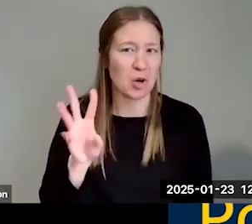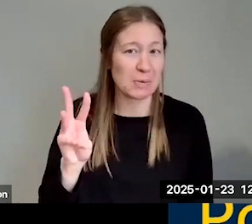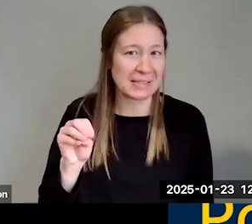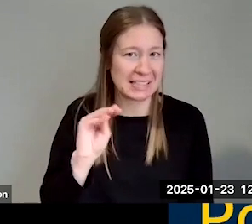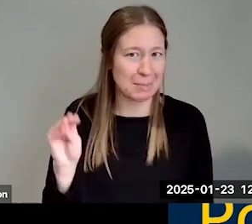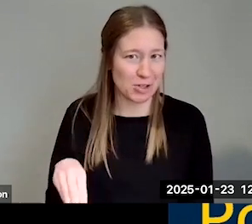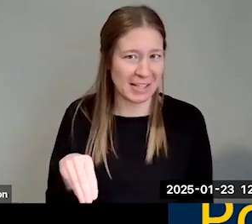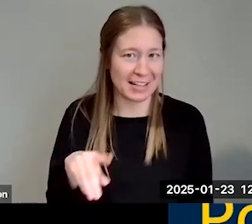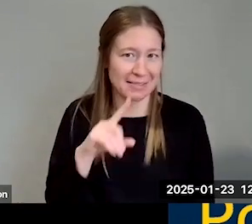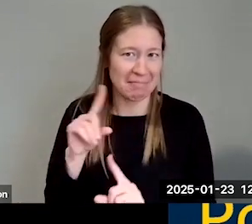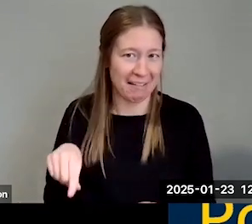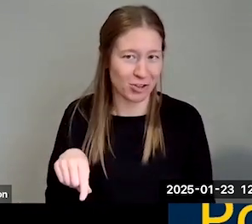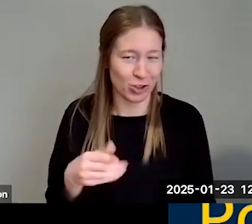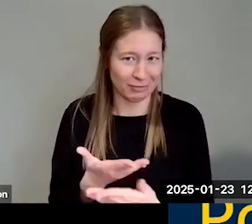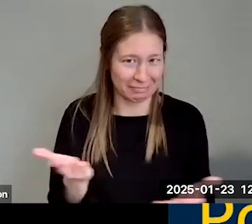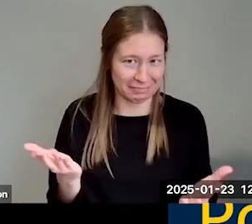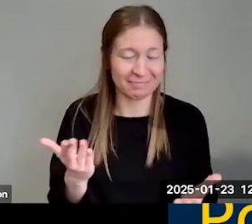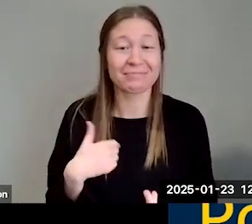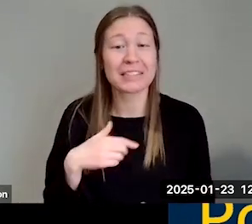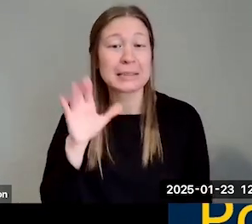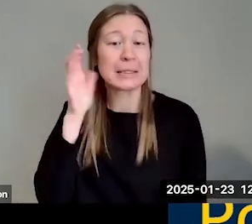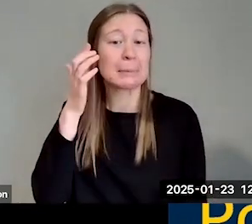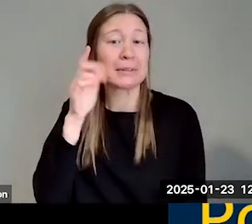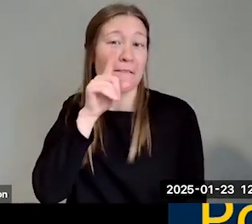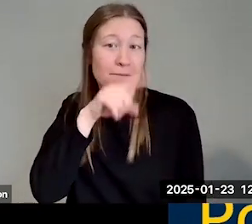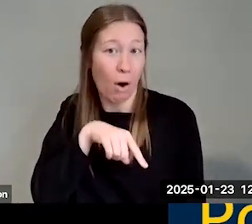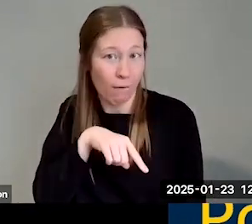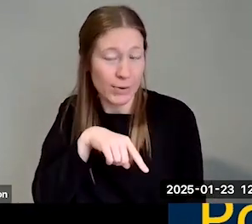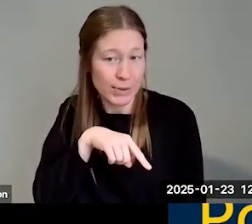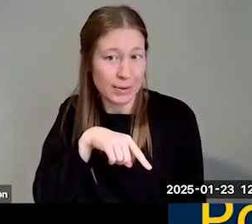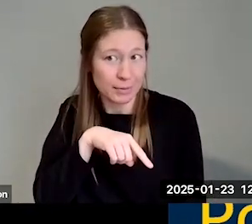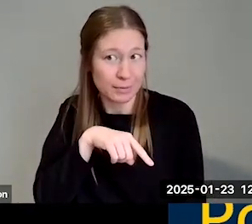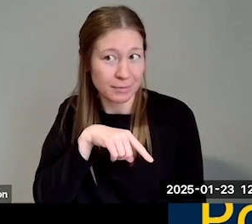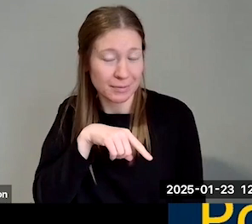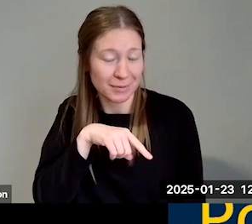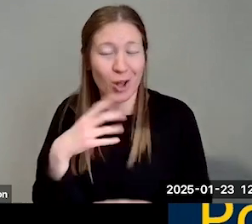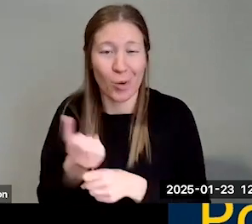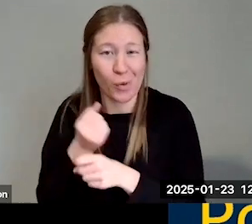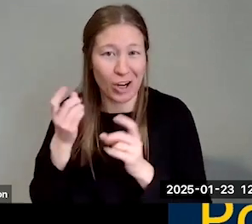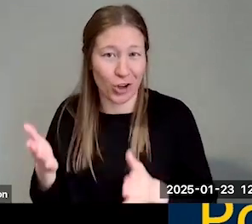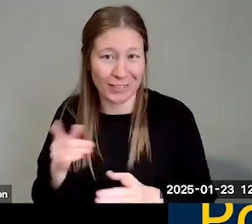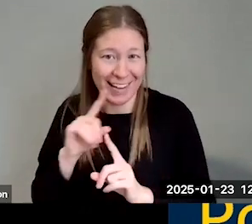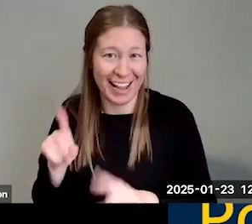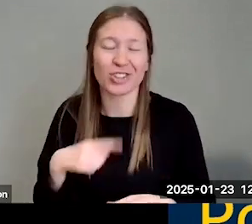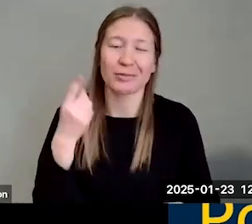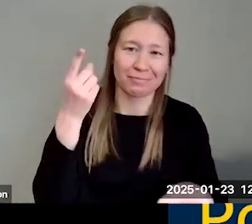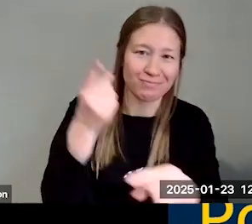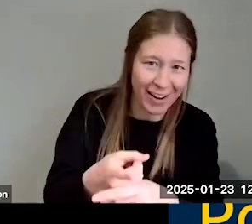and it looks like false is the winner there, and that is correct.